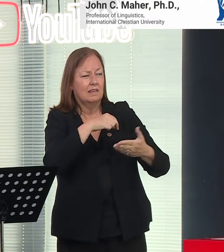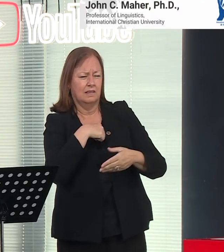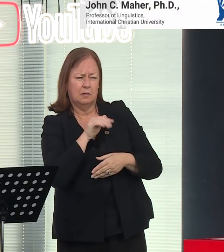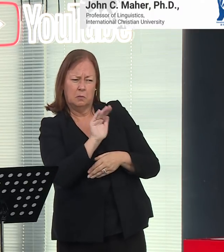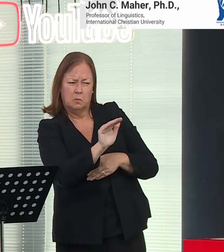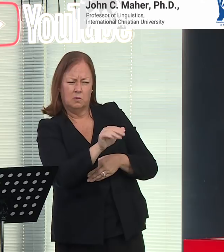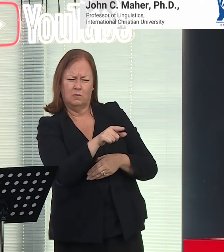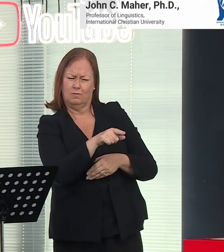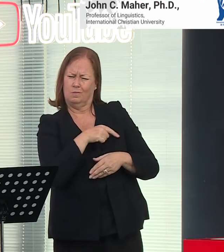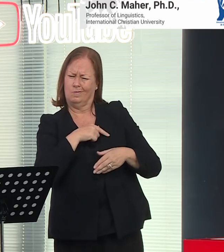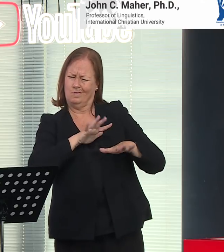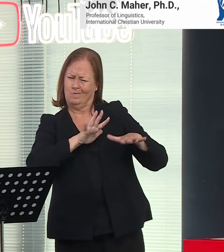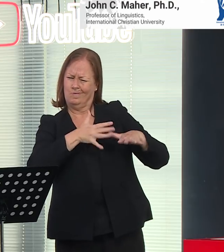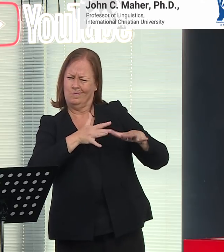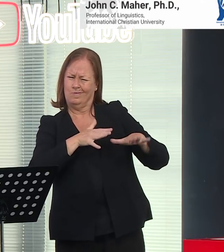It's like asking a Chinese or a